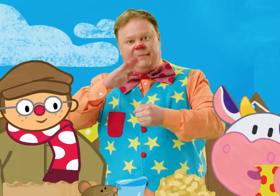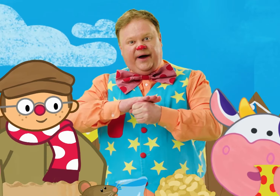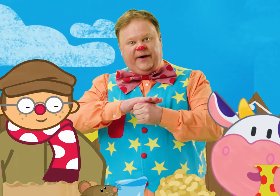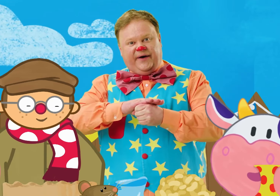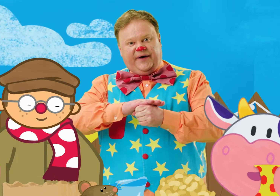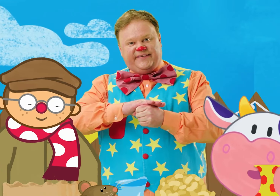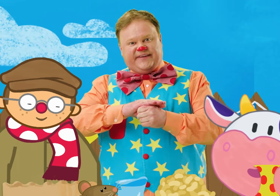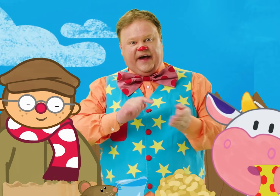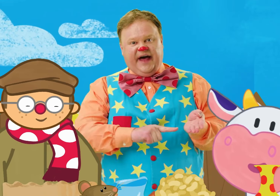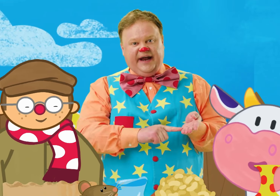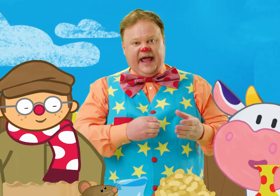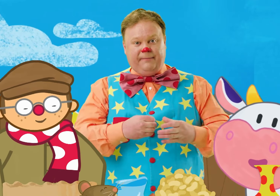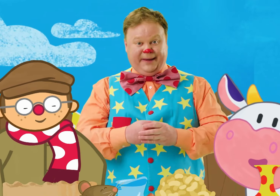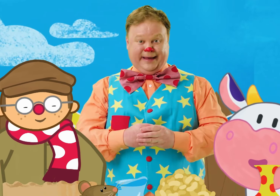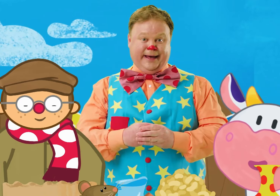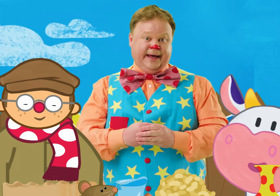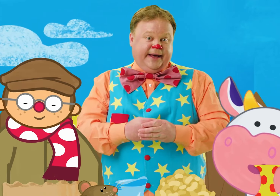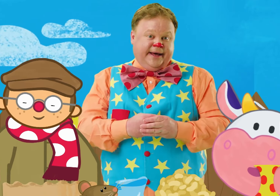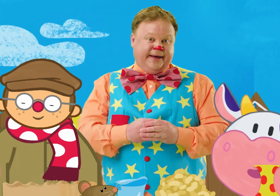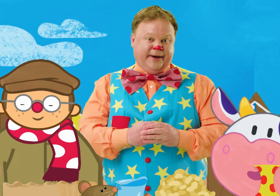more turnip